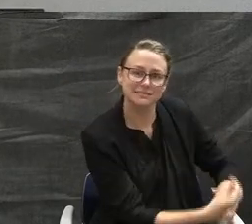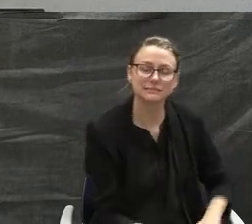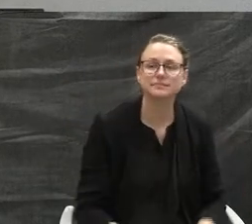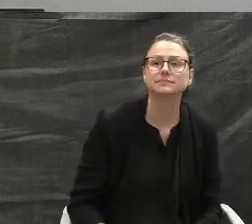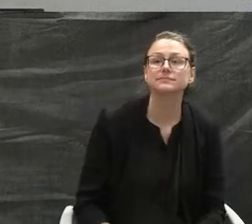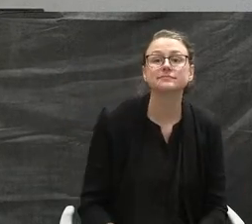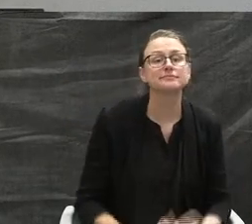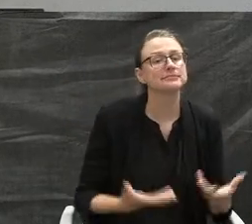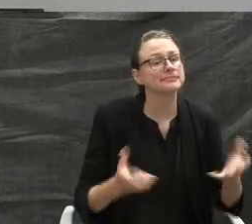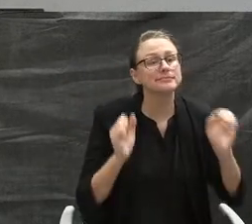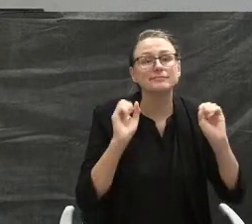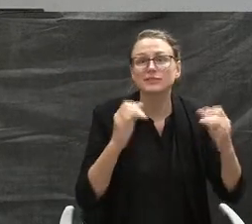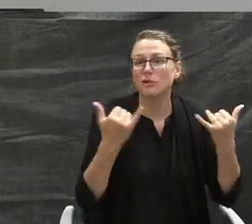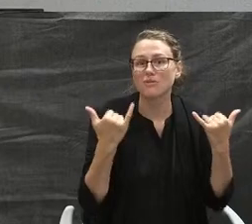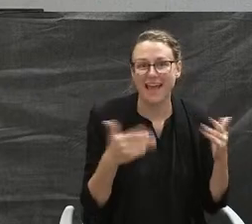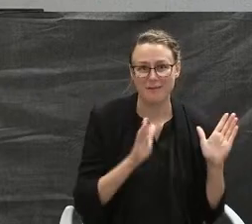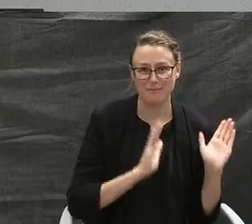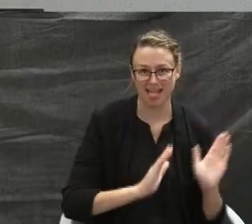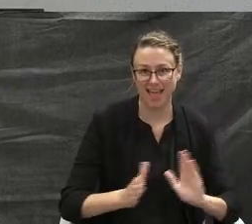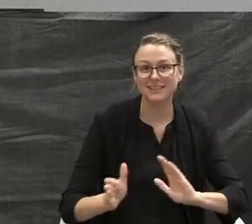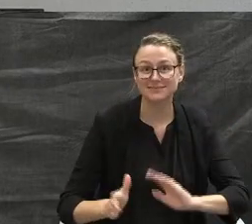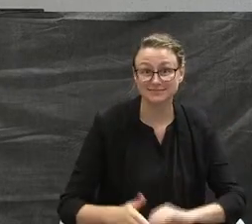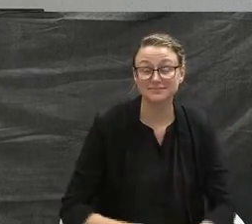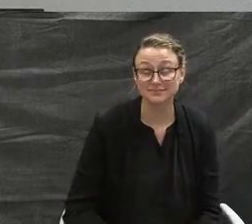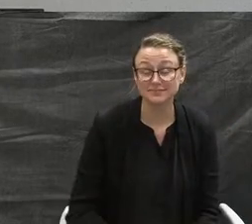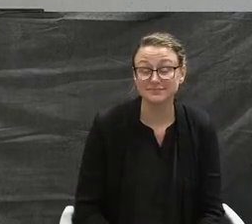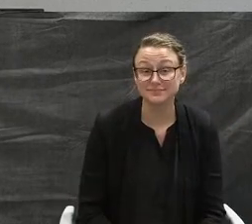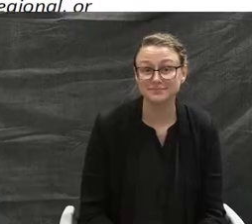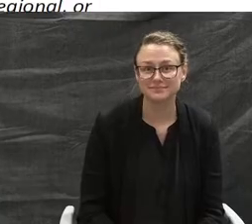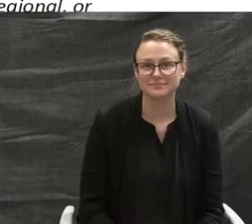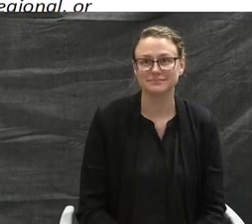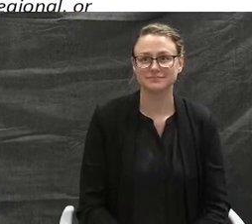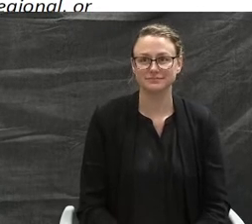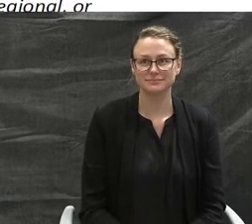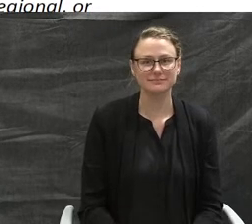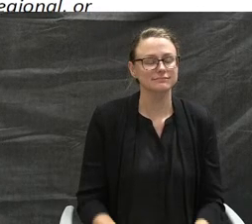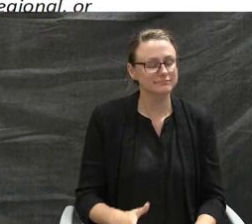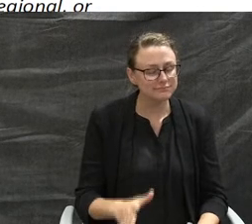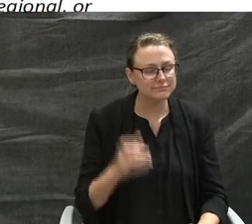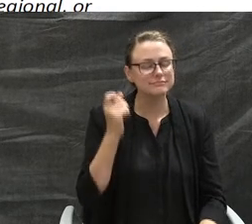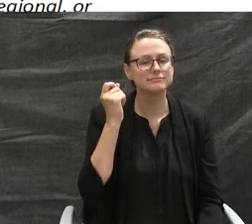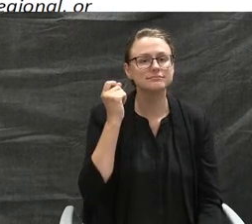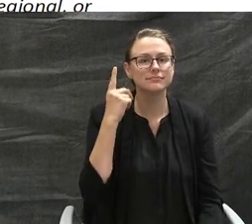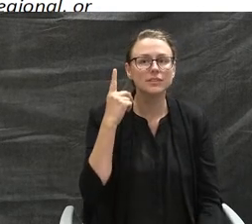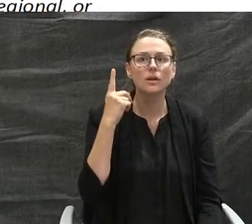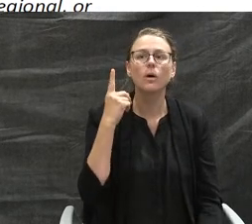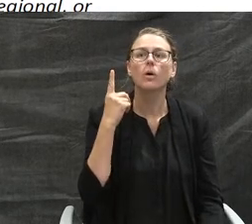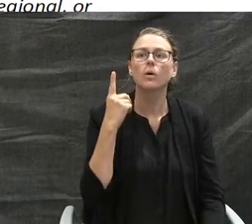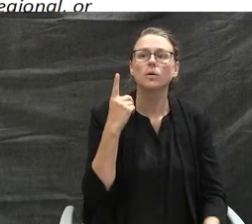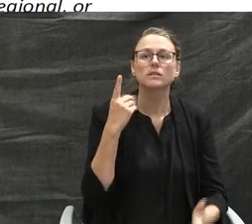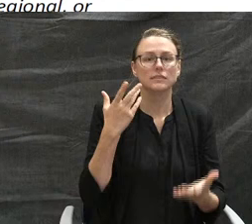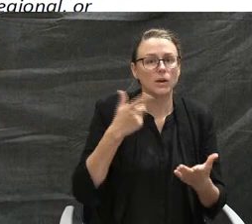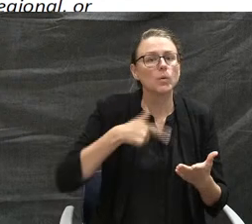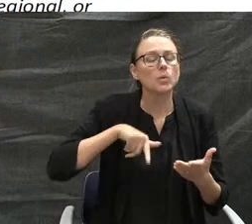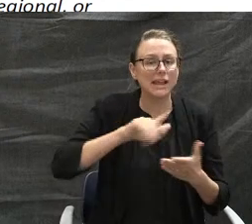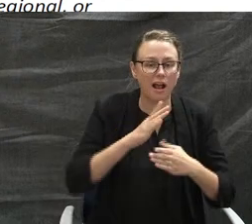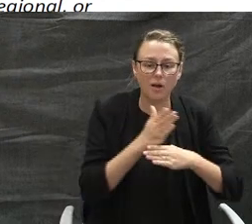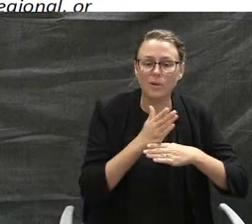So I want to get into the plan. And I would note that the within the limits that had been